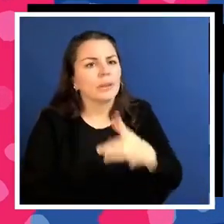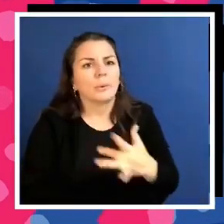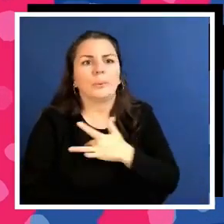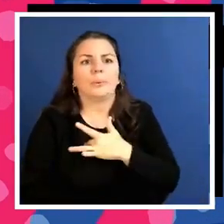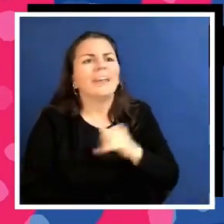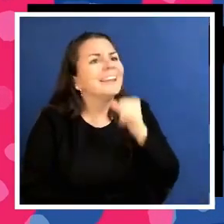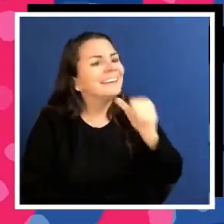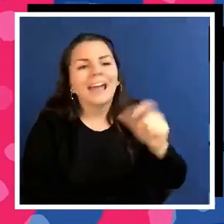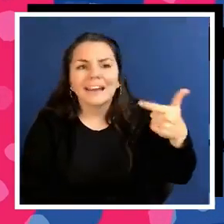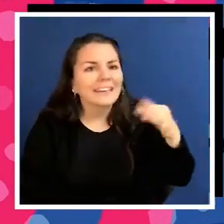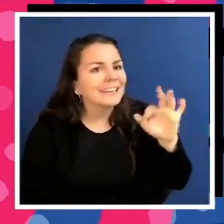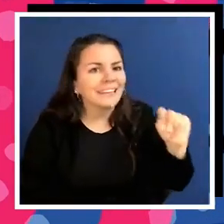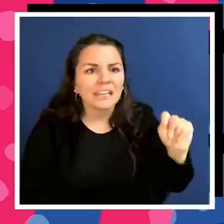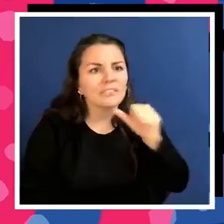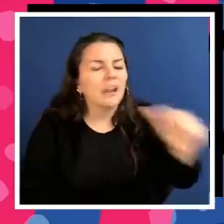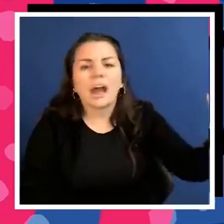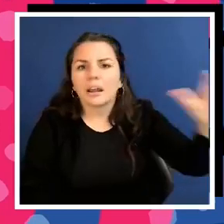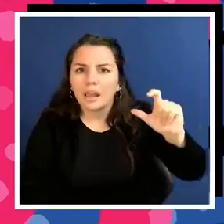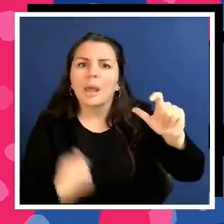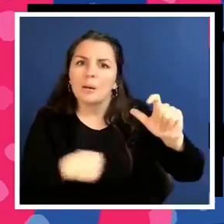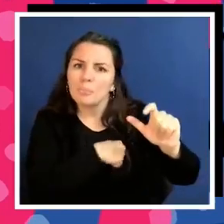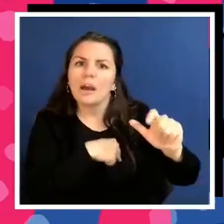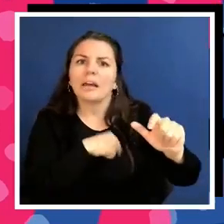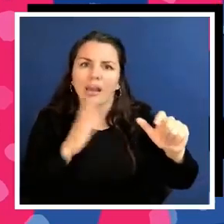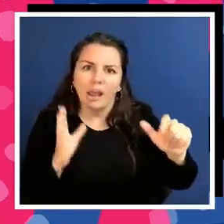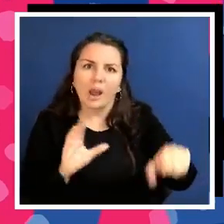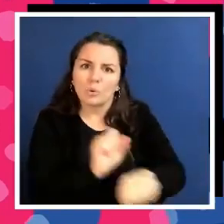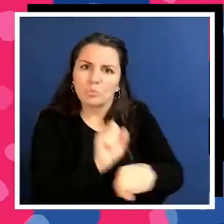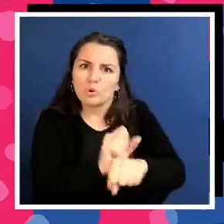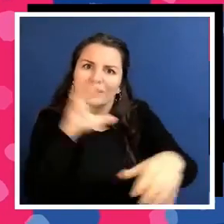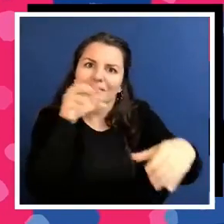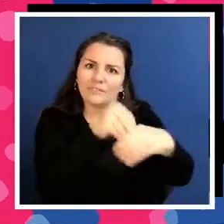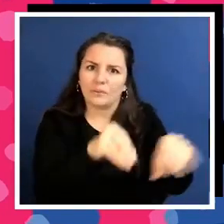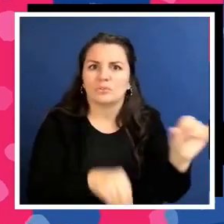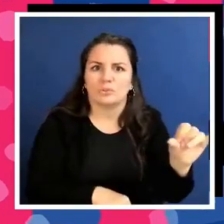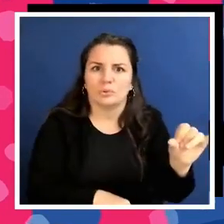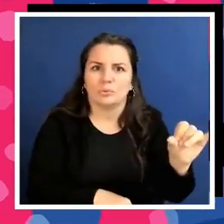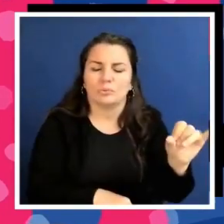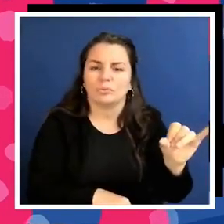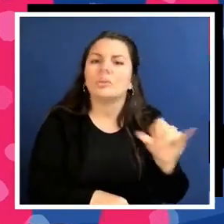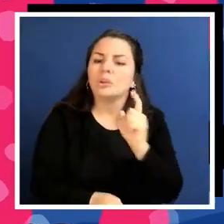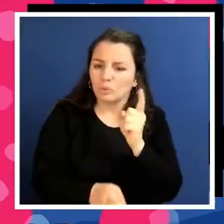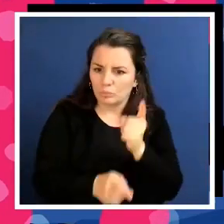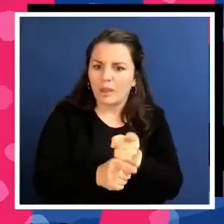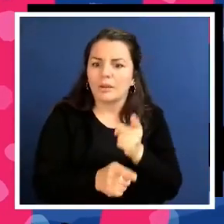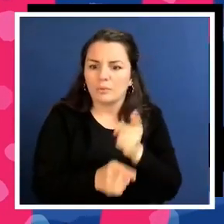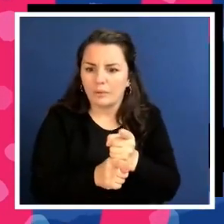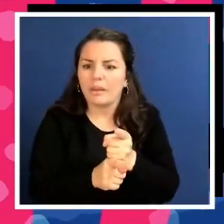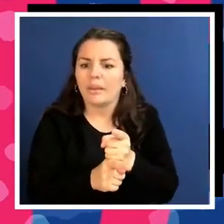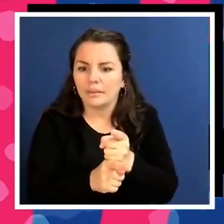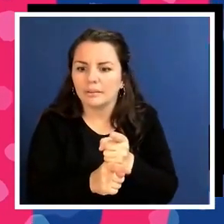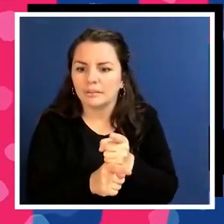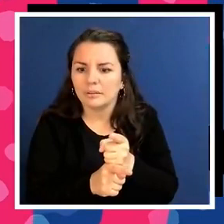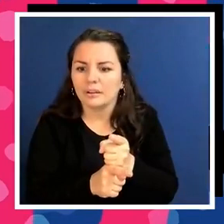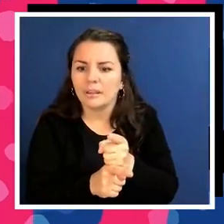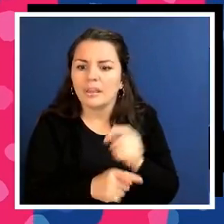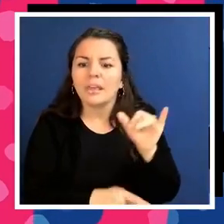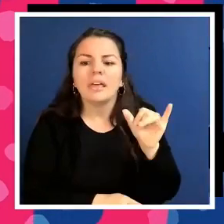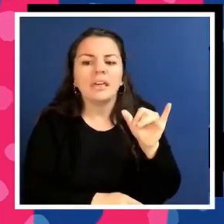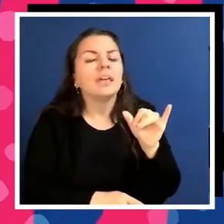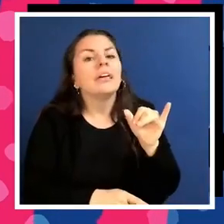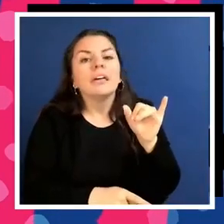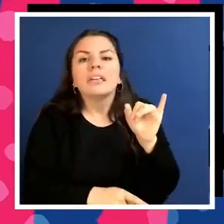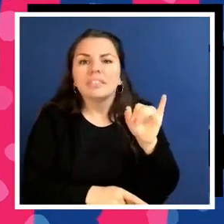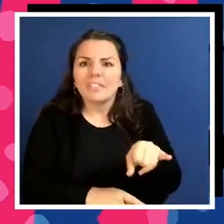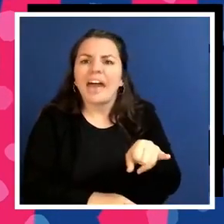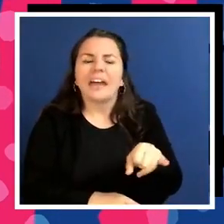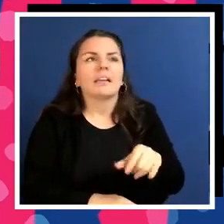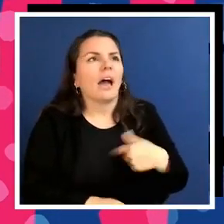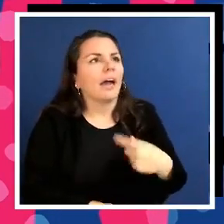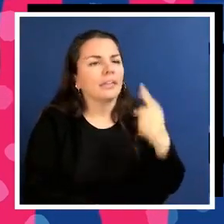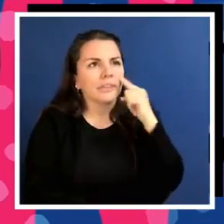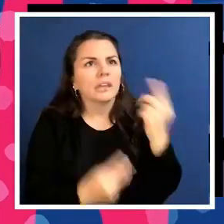THERE WAS SOMETHING YOU SAID